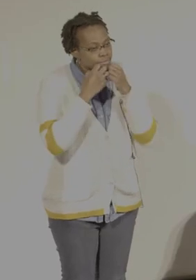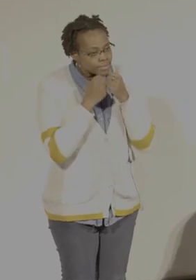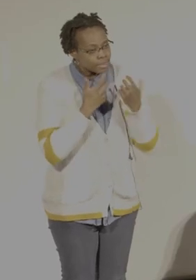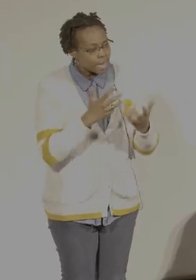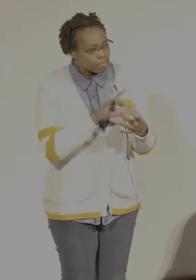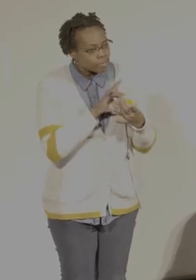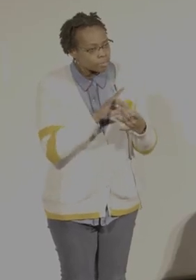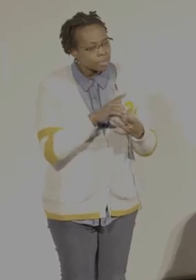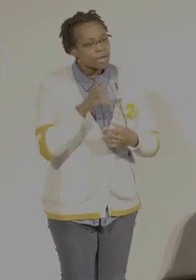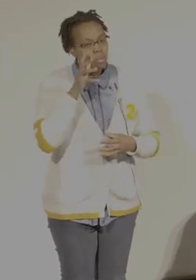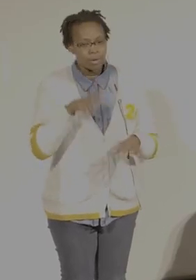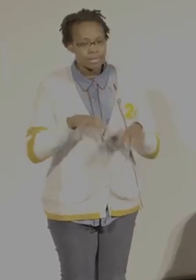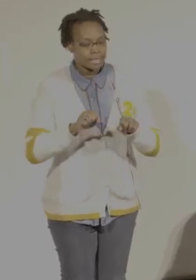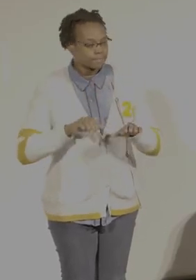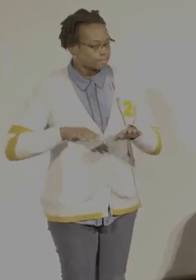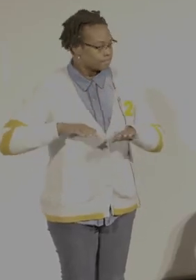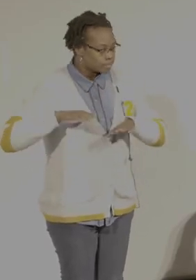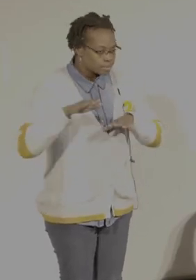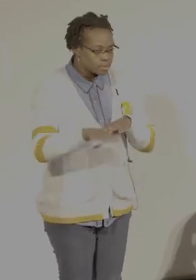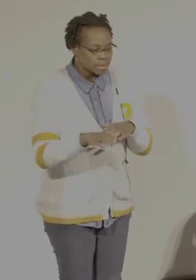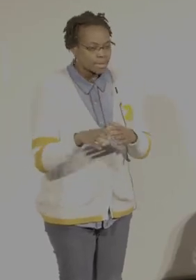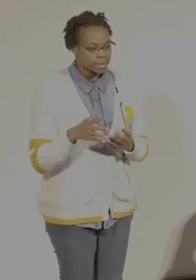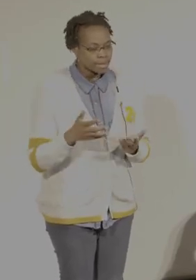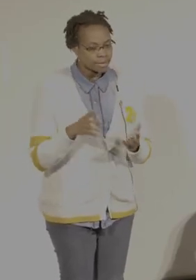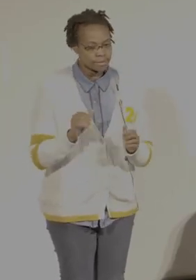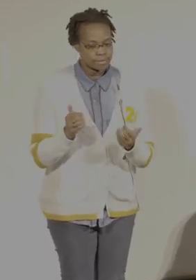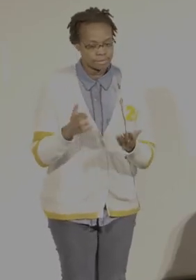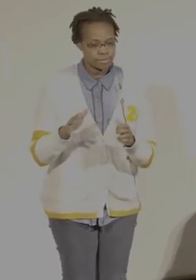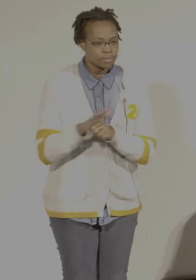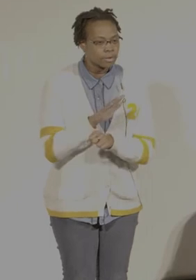was going to take was sort of present throughout this interview.